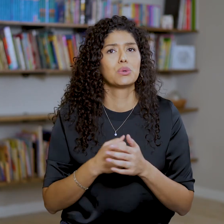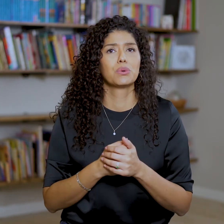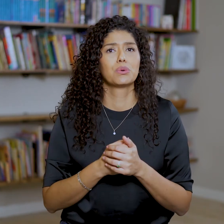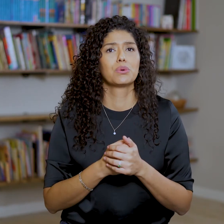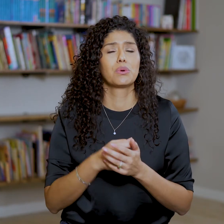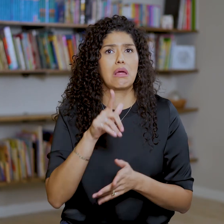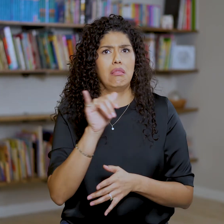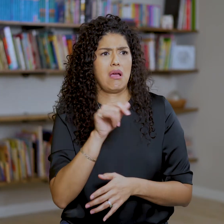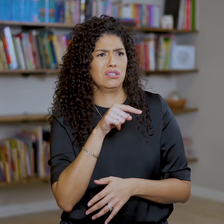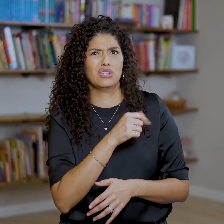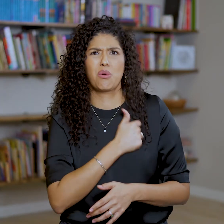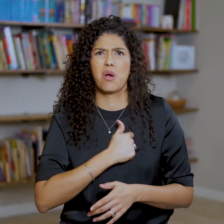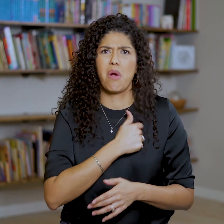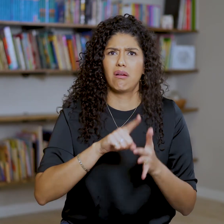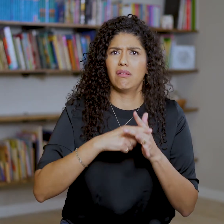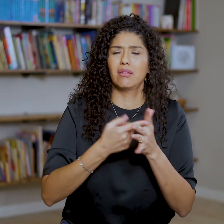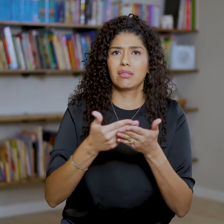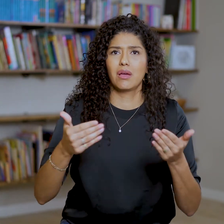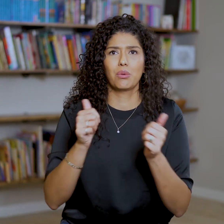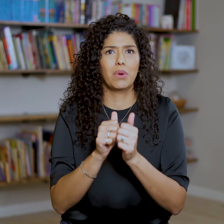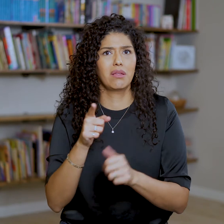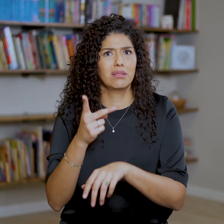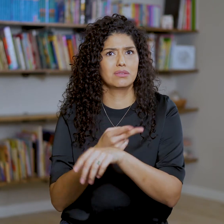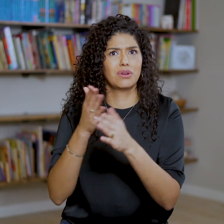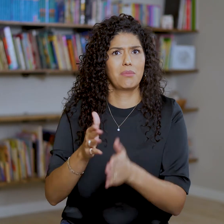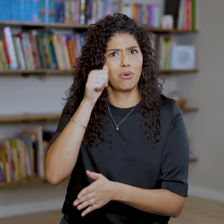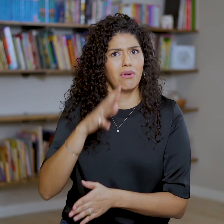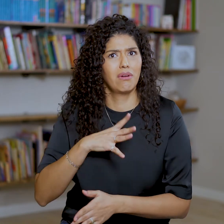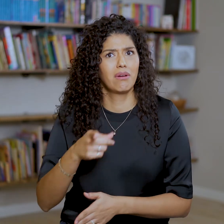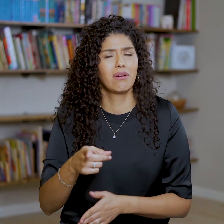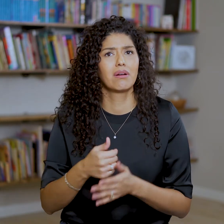as though she regrets initiating things with the shepherd.